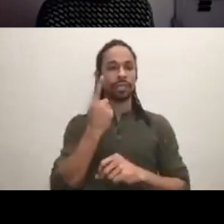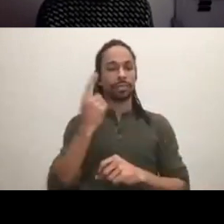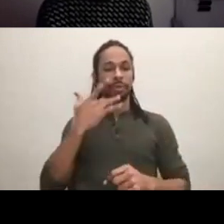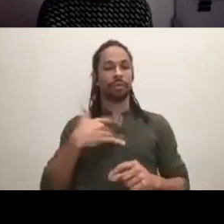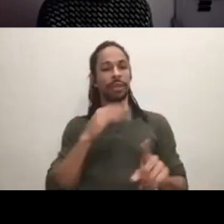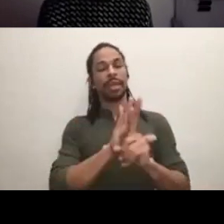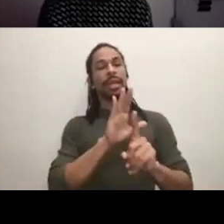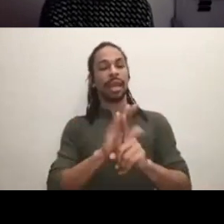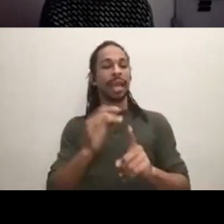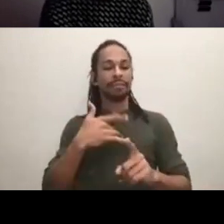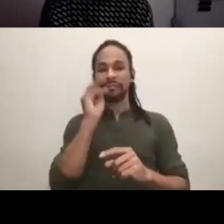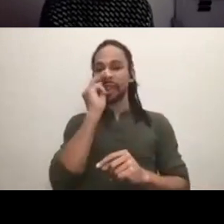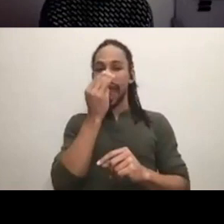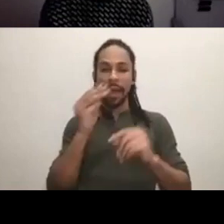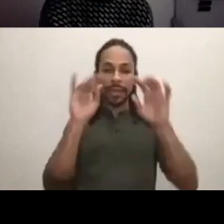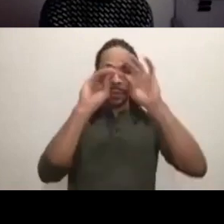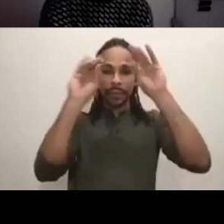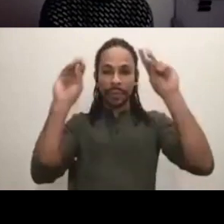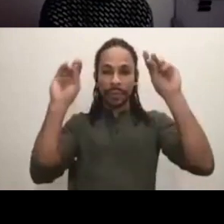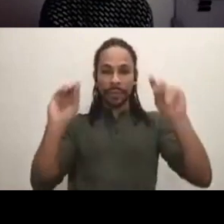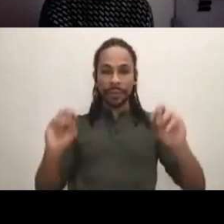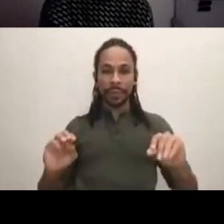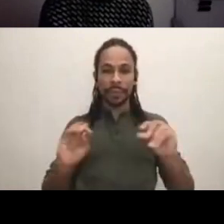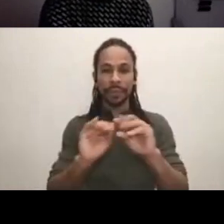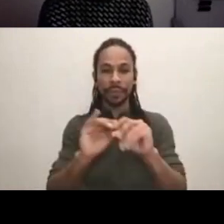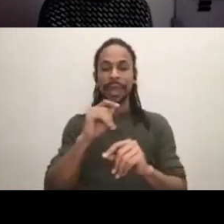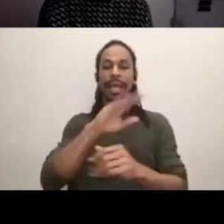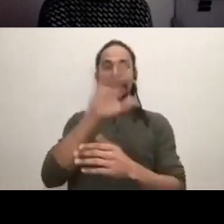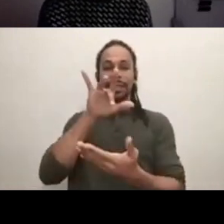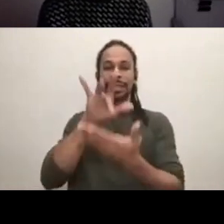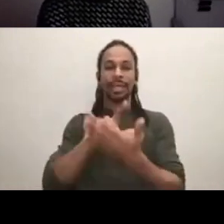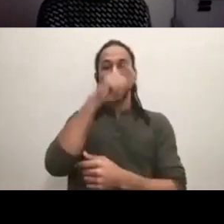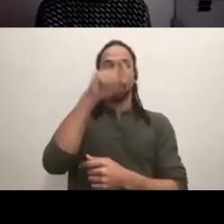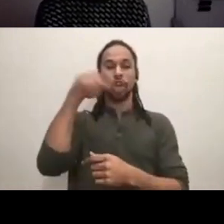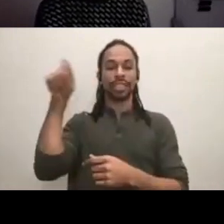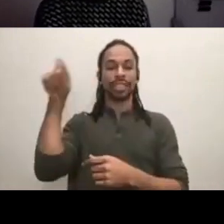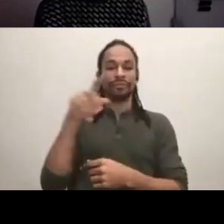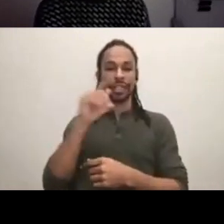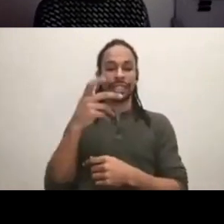like the sound of a small drop of water is dropped in here and there. The melodic floating